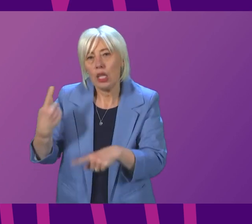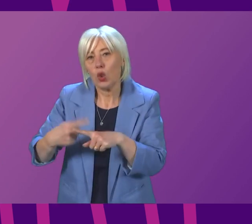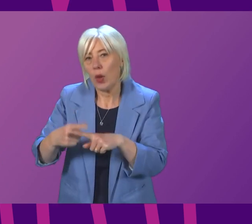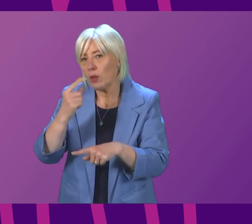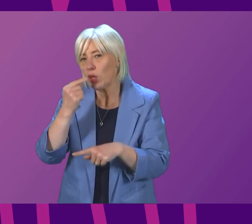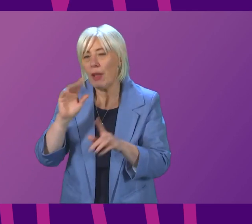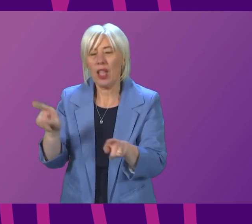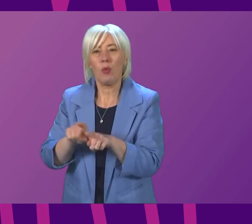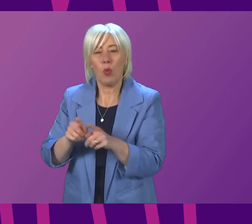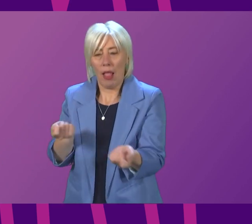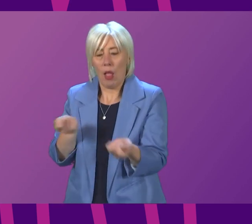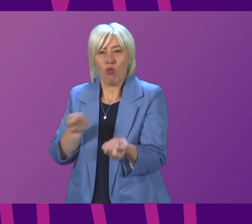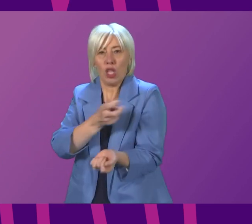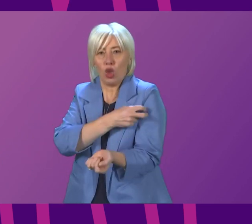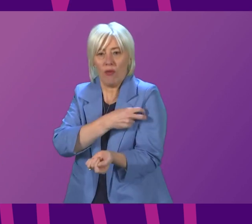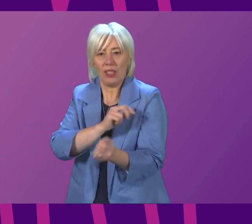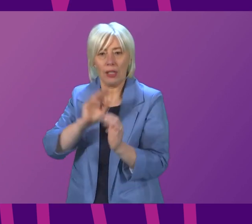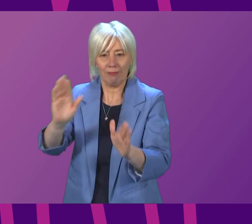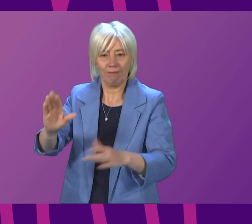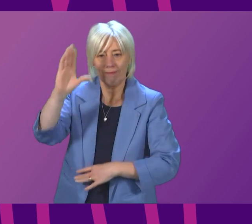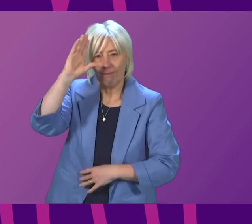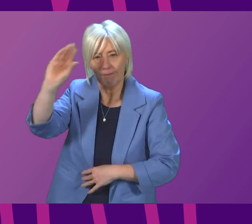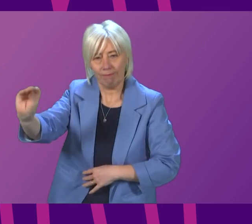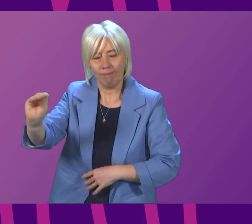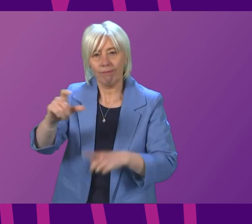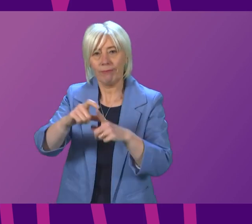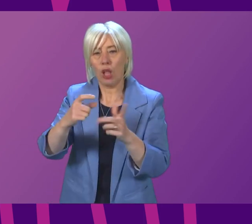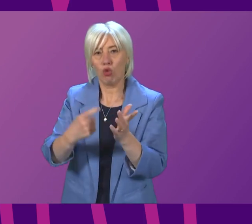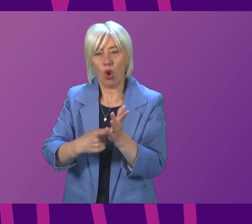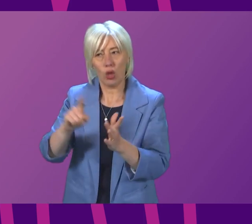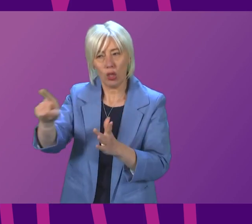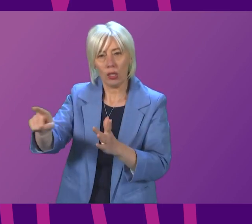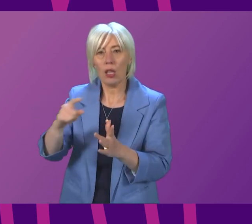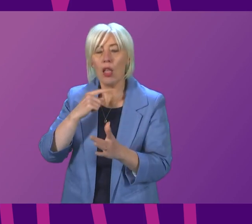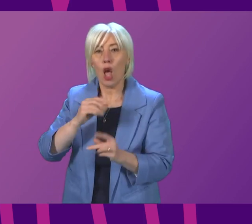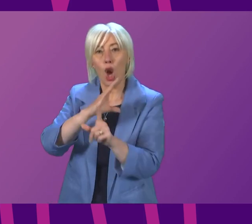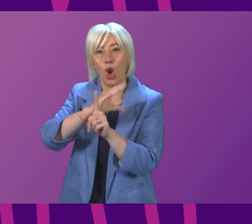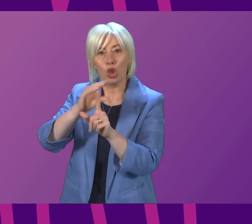Finally, I remind Douglas Ross in particular that, where the Conservatives are in power—that